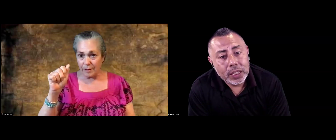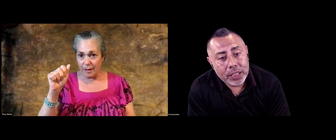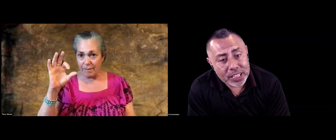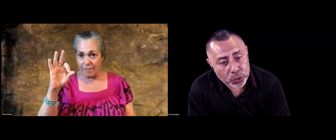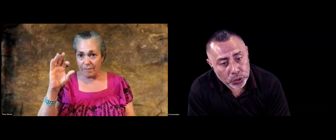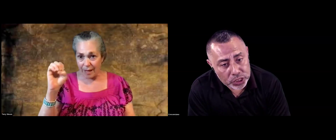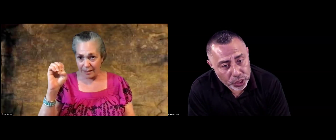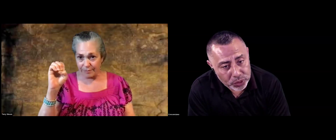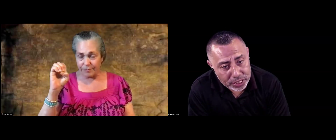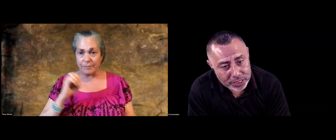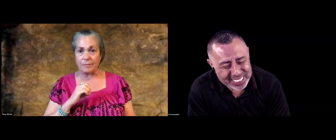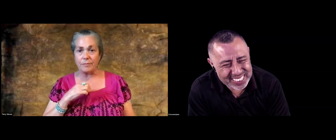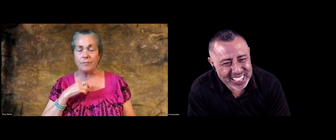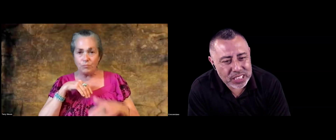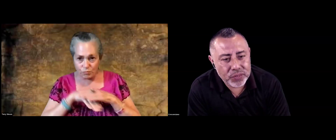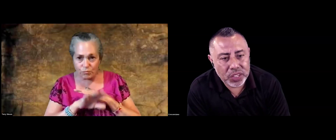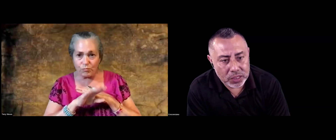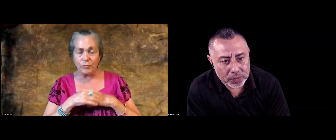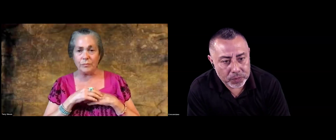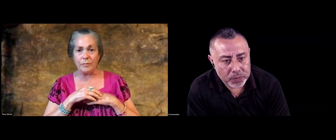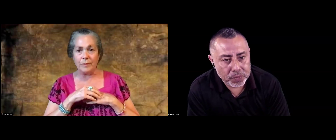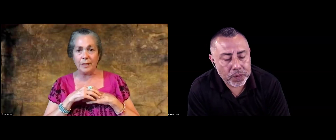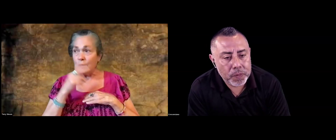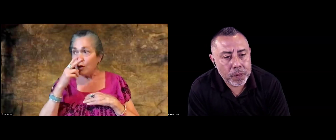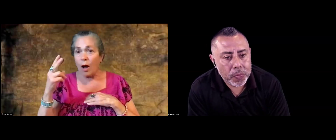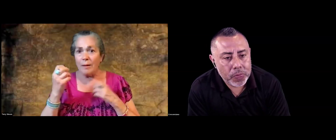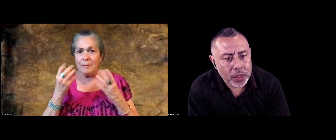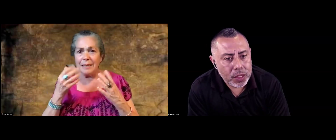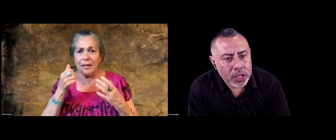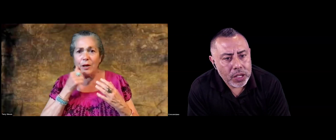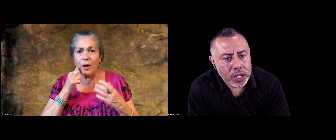That school is low in Santa Fe.